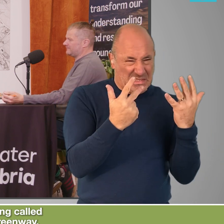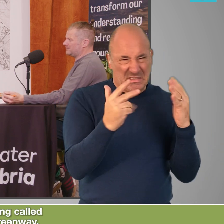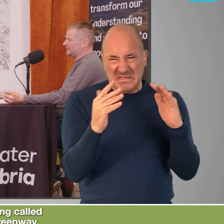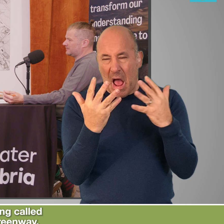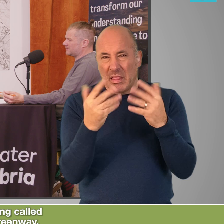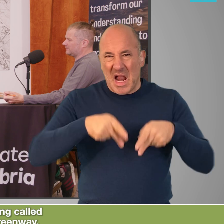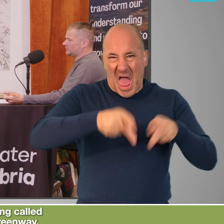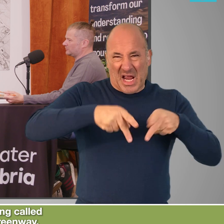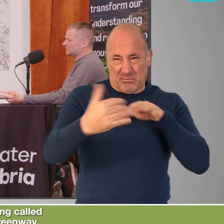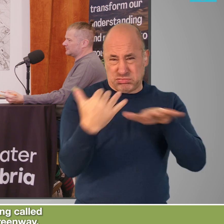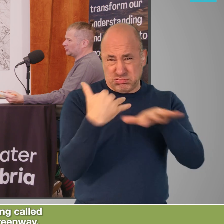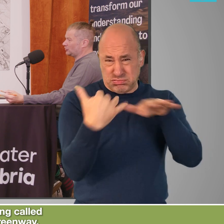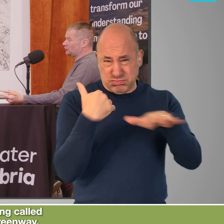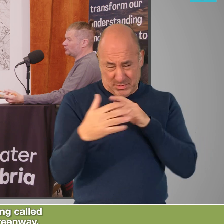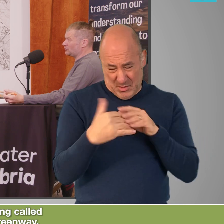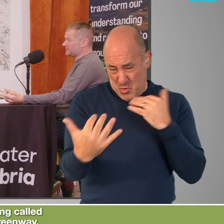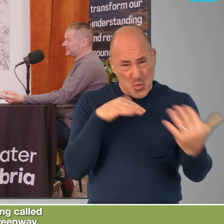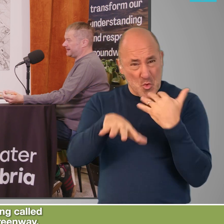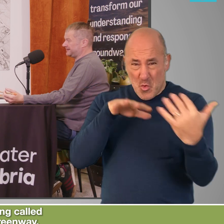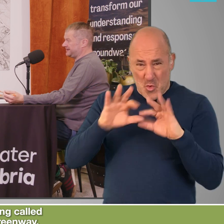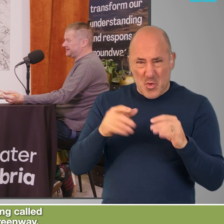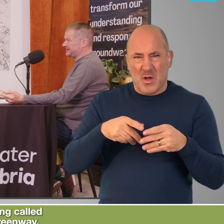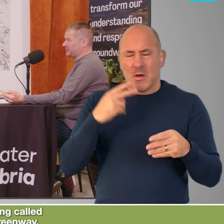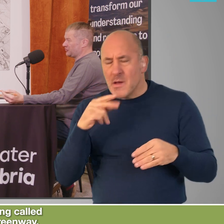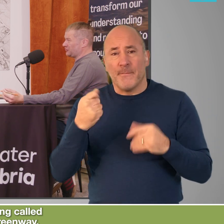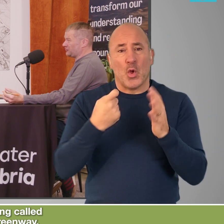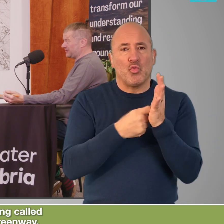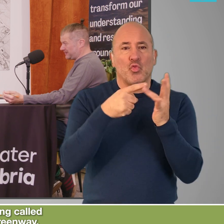they built something called Rose Kennedy Greenway.